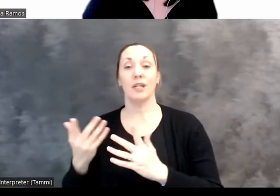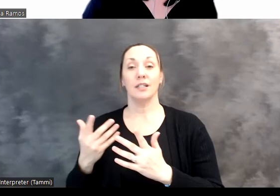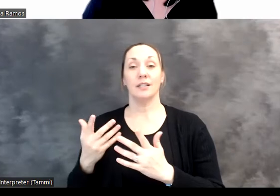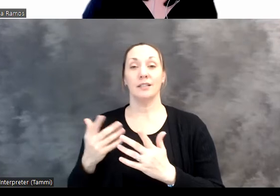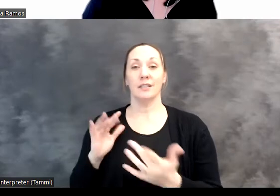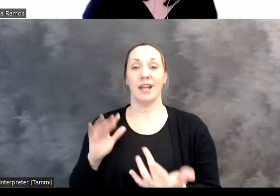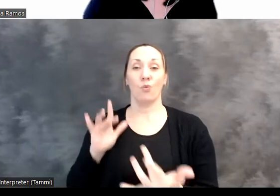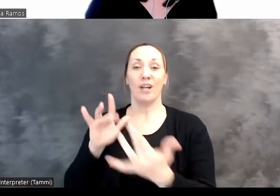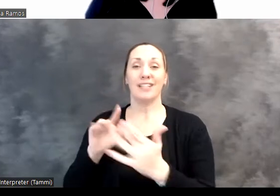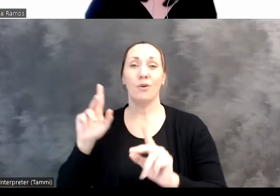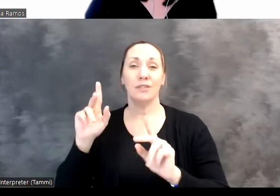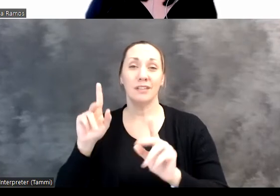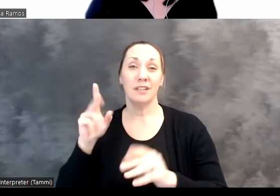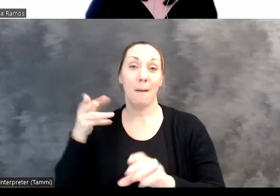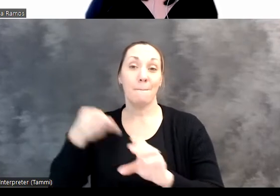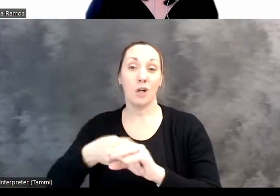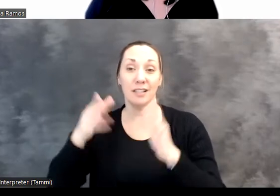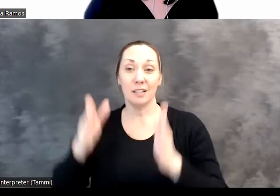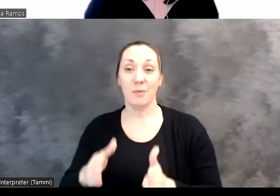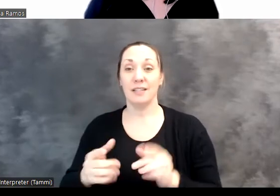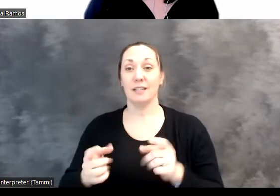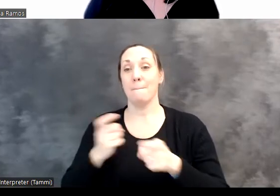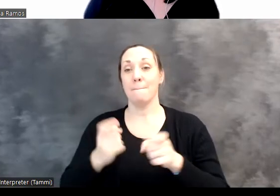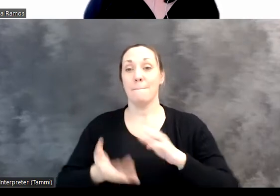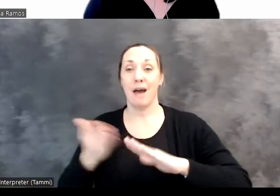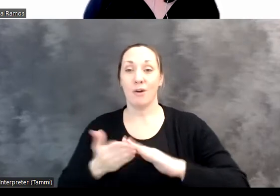communities that are reached out to to participate in moderating how